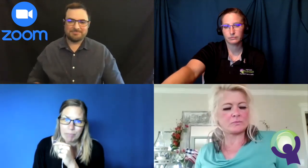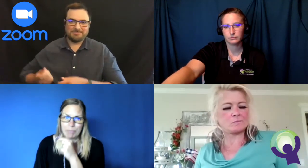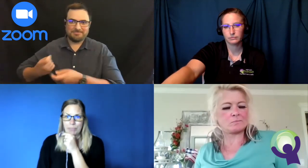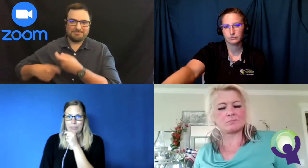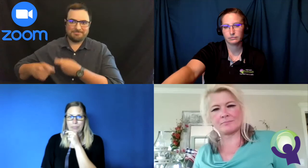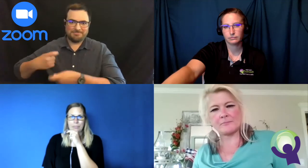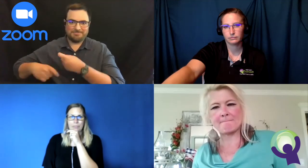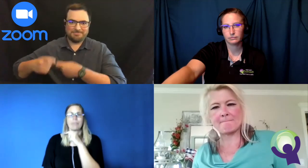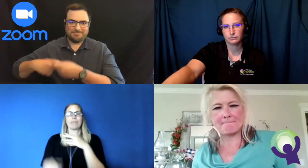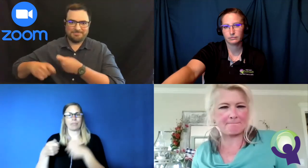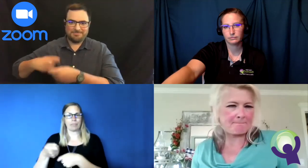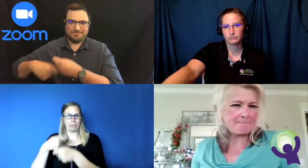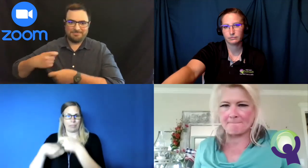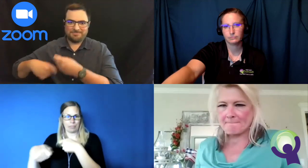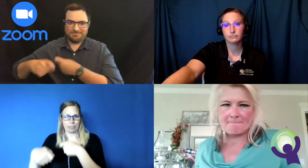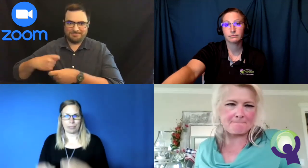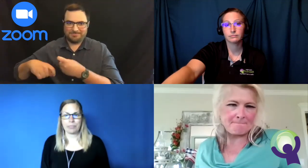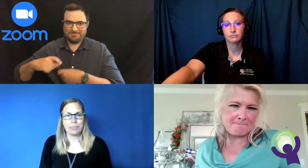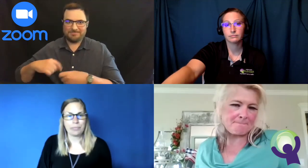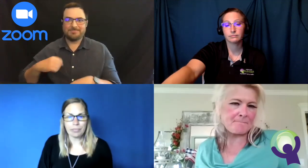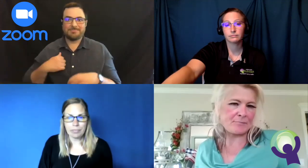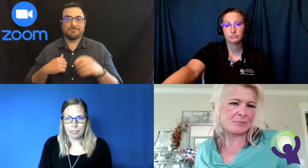Heidi: Mary I'm gonna also expand that